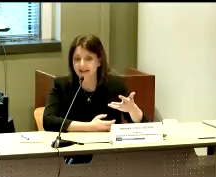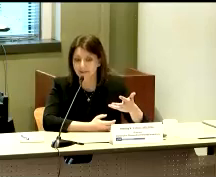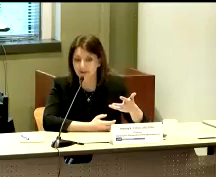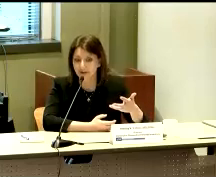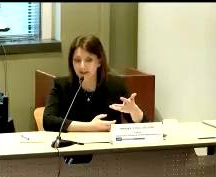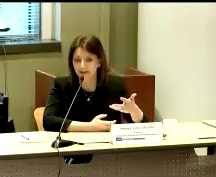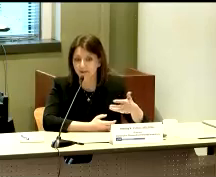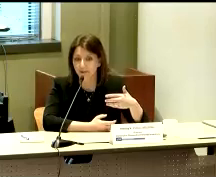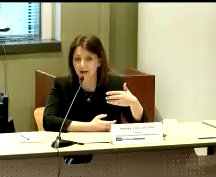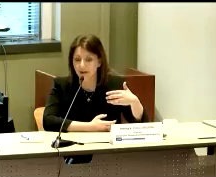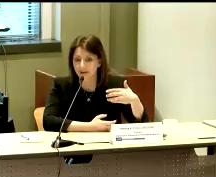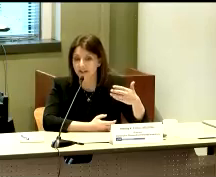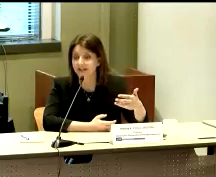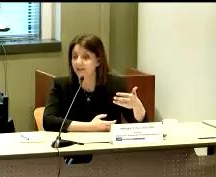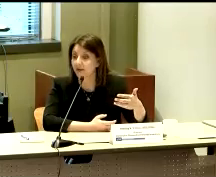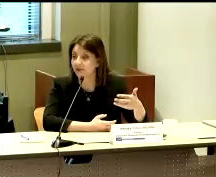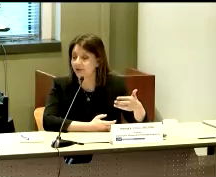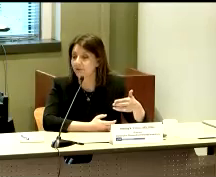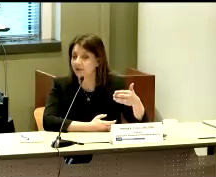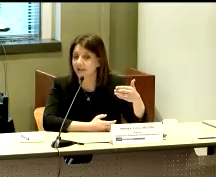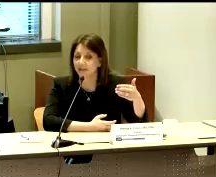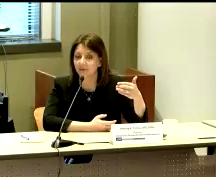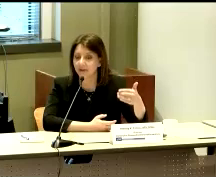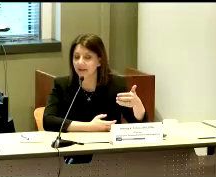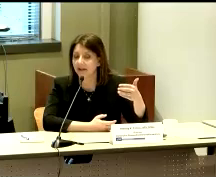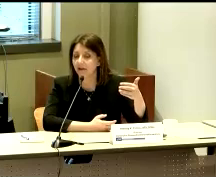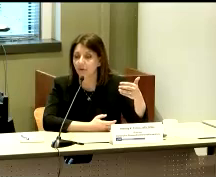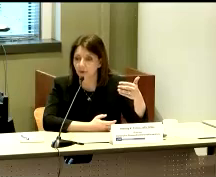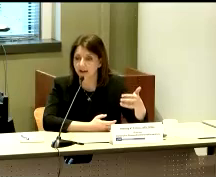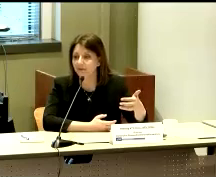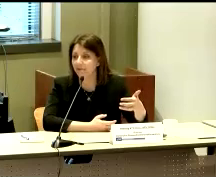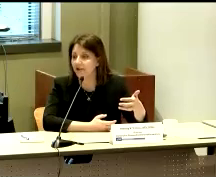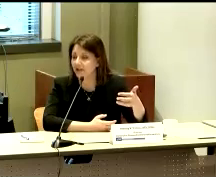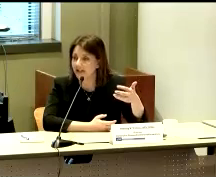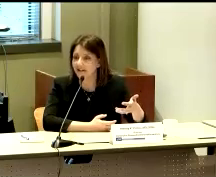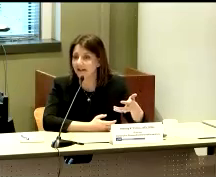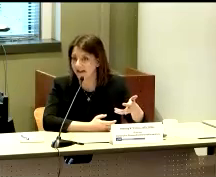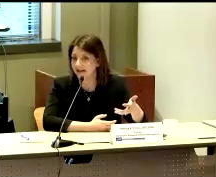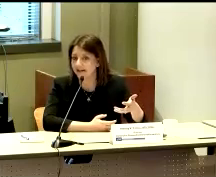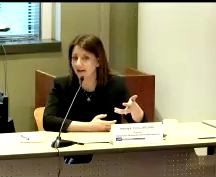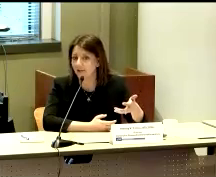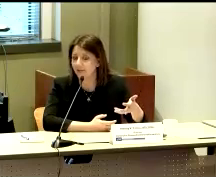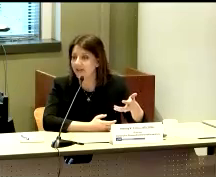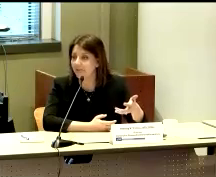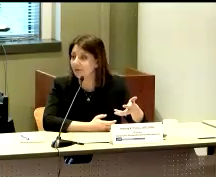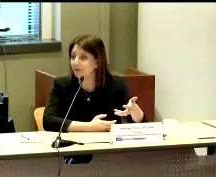demonstrates where CDC wants to go, which is putting great information in the hands of people